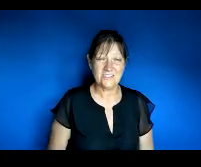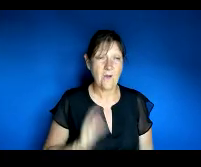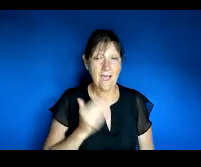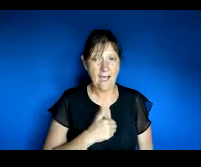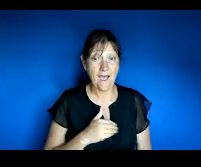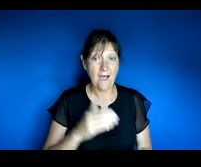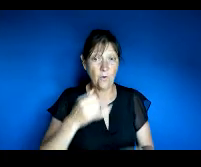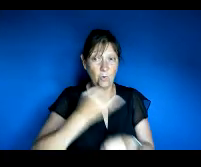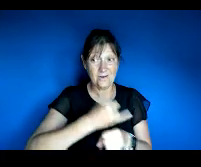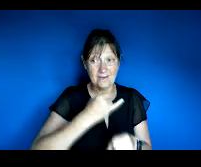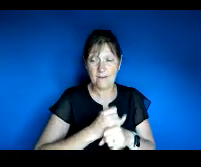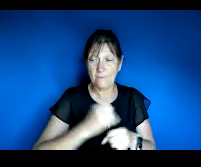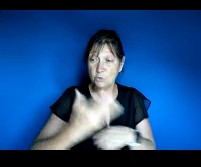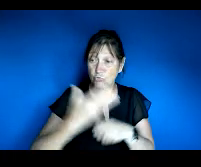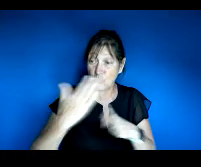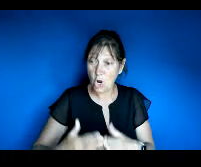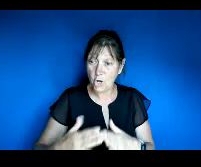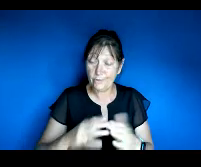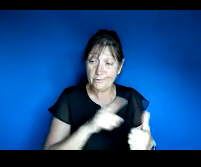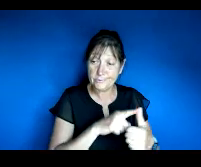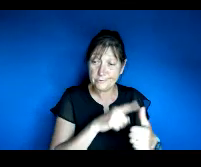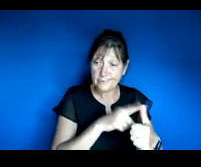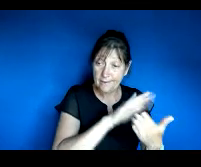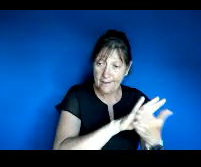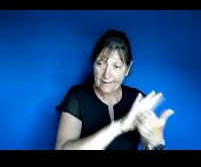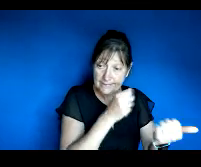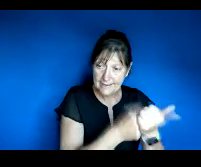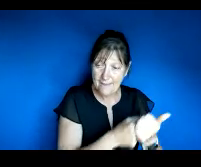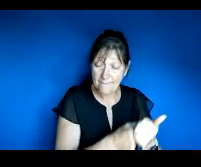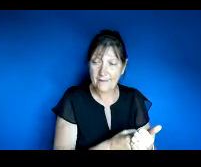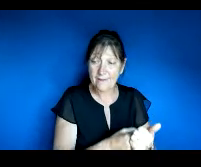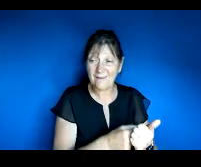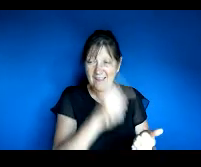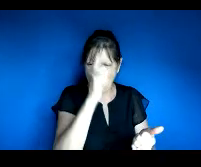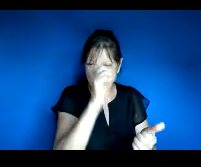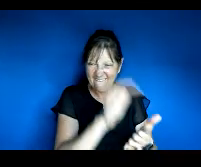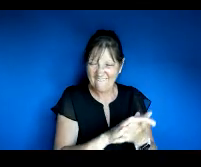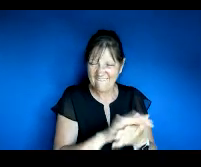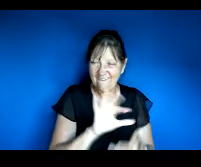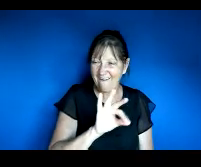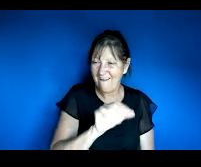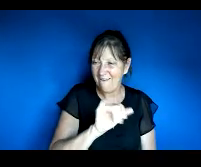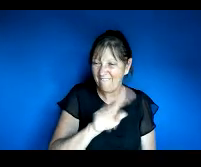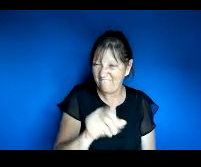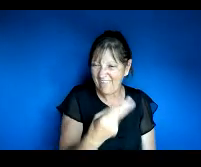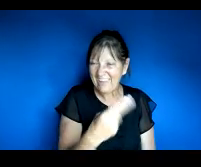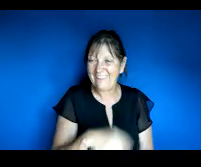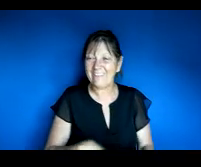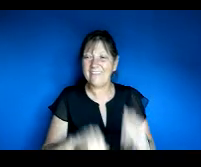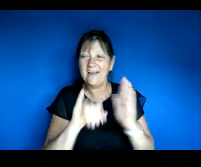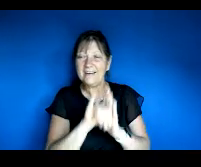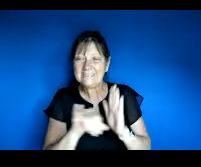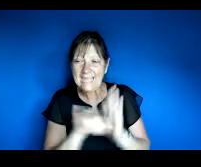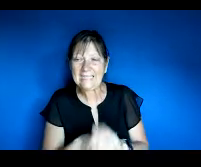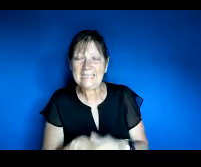around wellness, academic supports, faith-based supports, identity, all of those resources are available